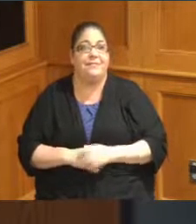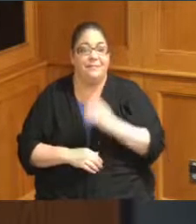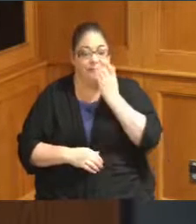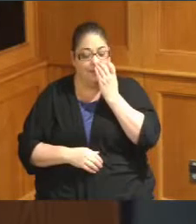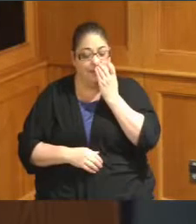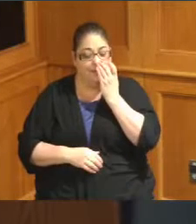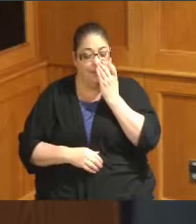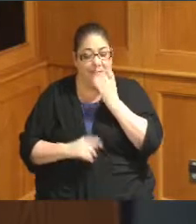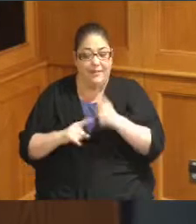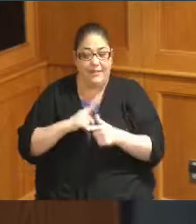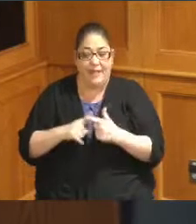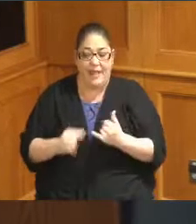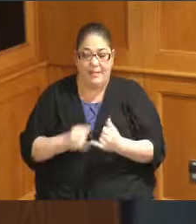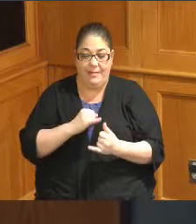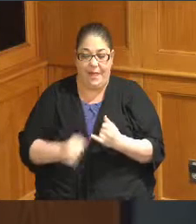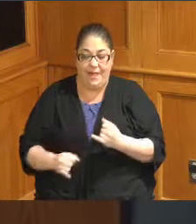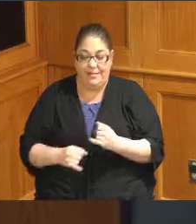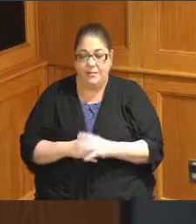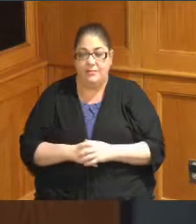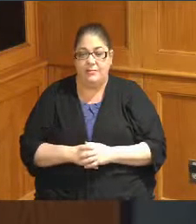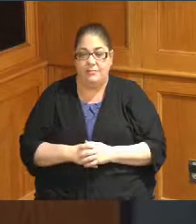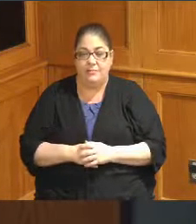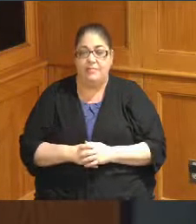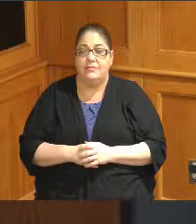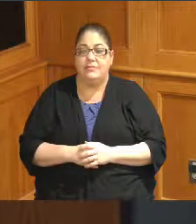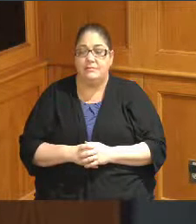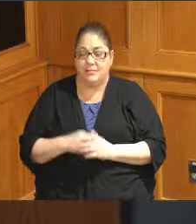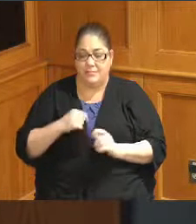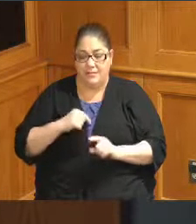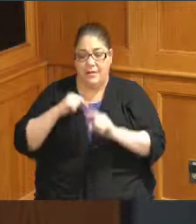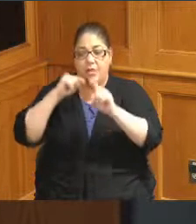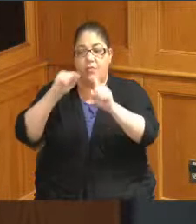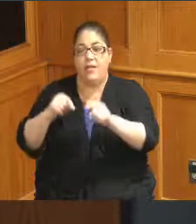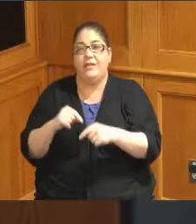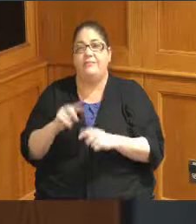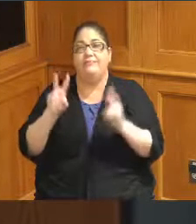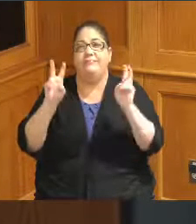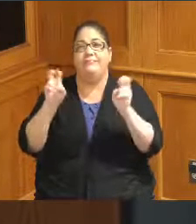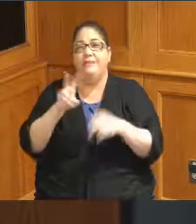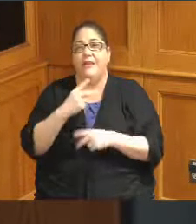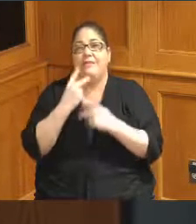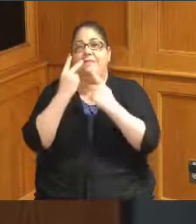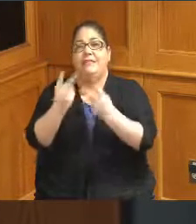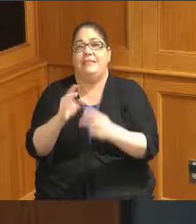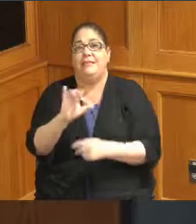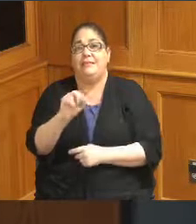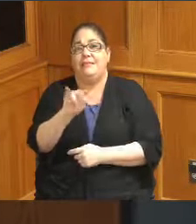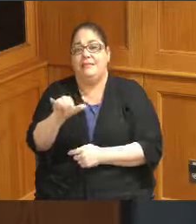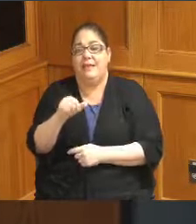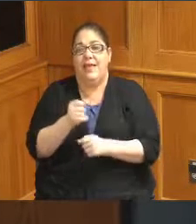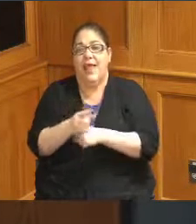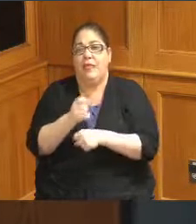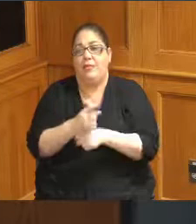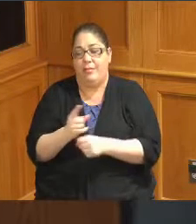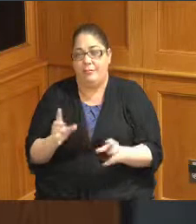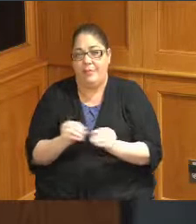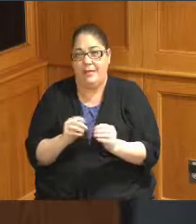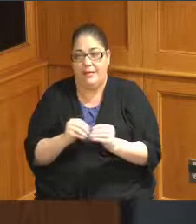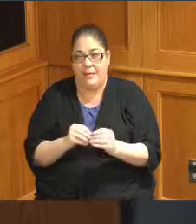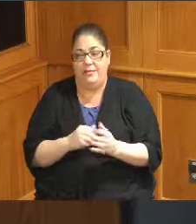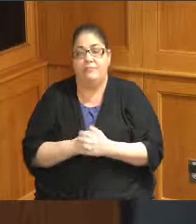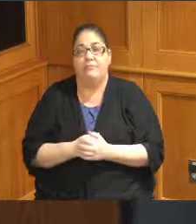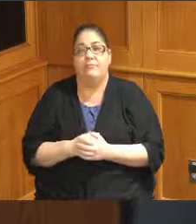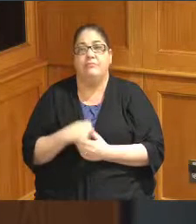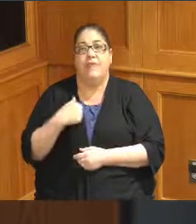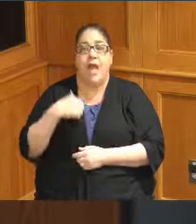lastly I did I was at the events visit since the annual meeting and I was a speaker of greetings as